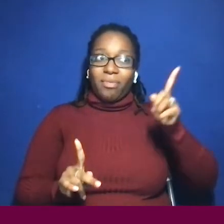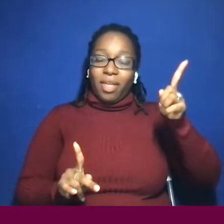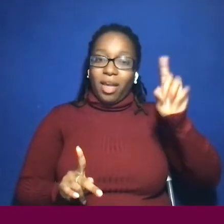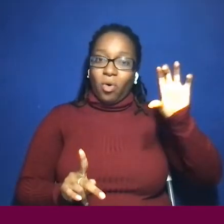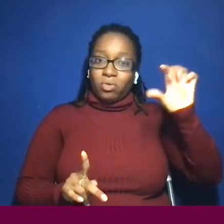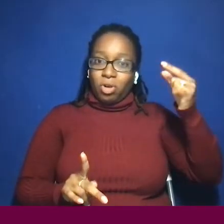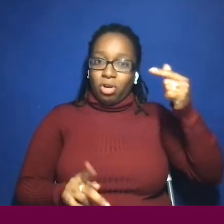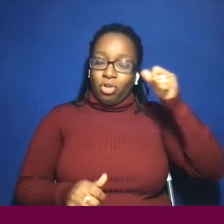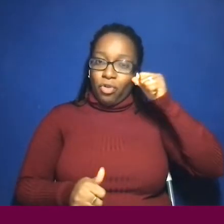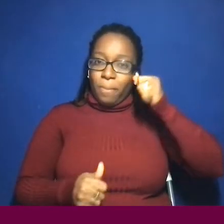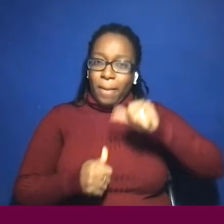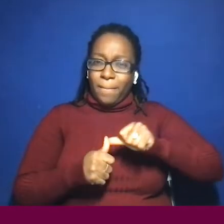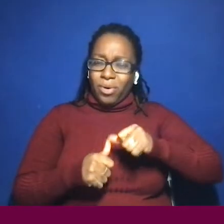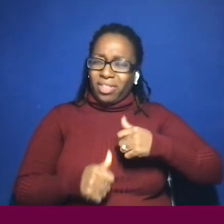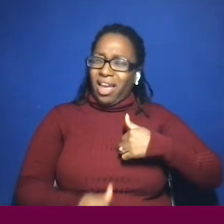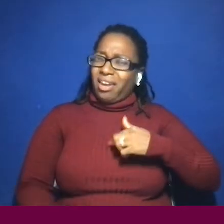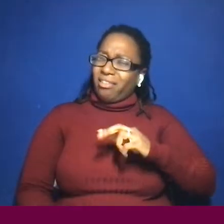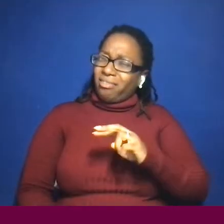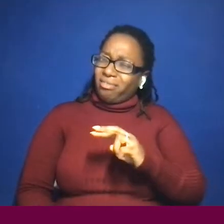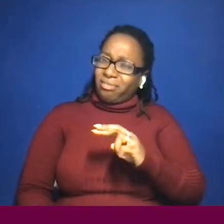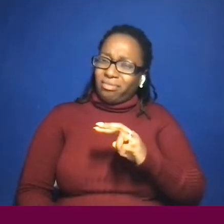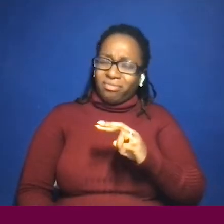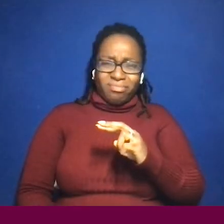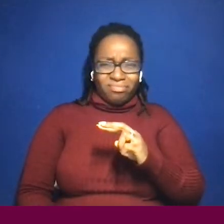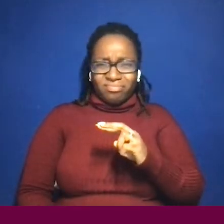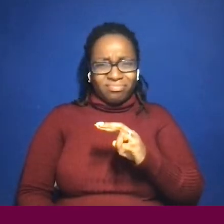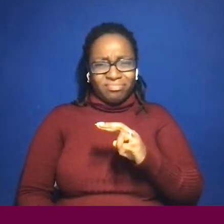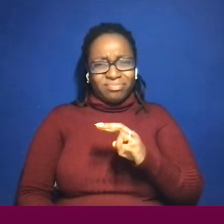and I think, responding something like, "Shouldn't people who have the most